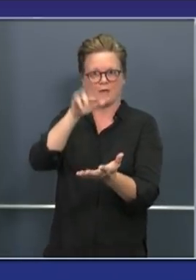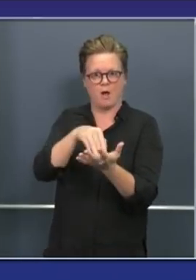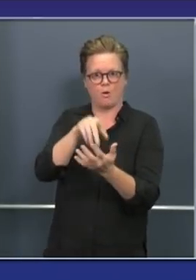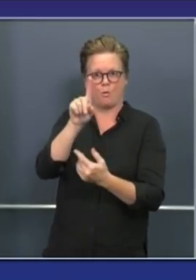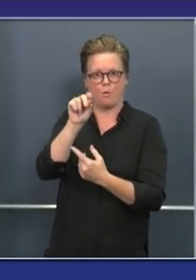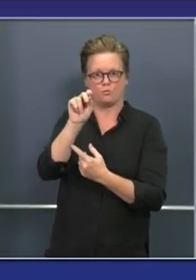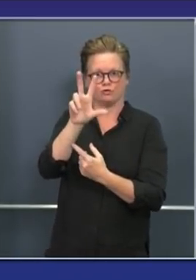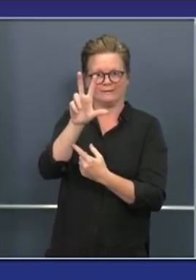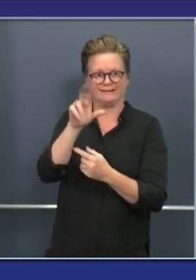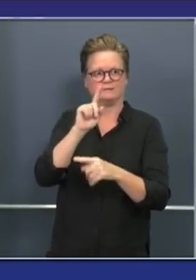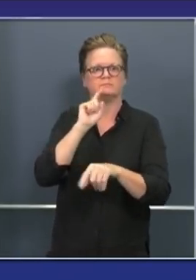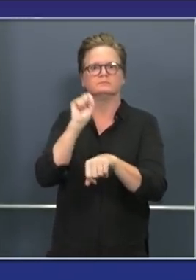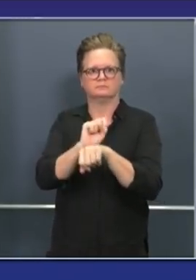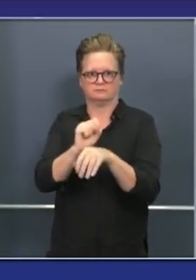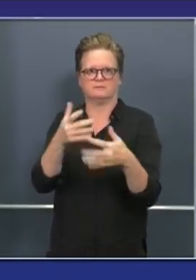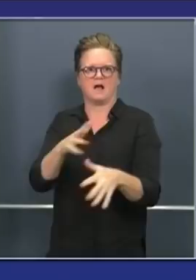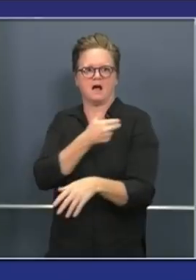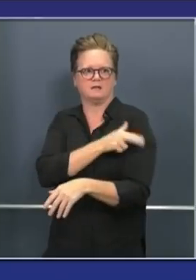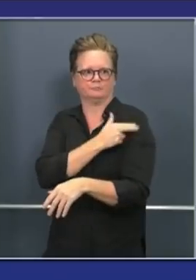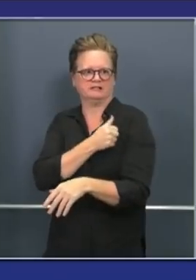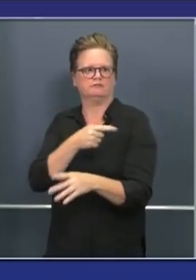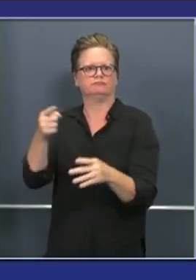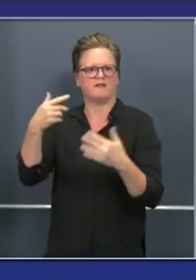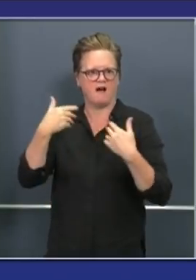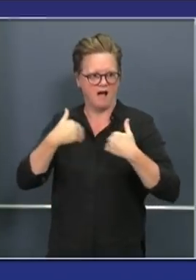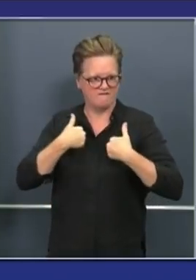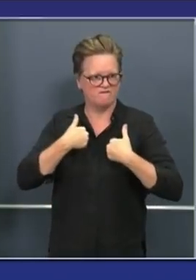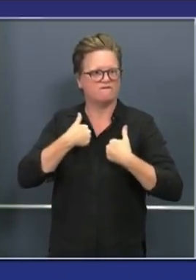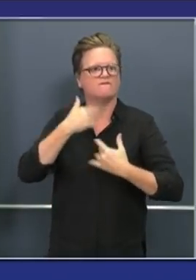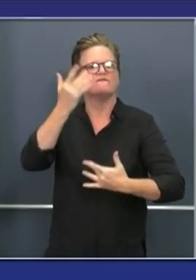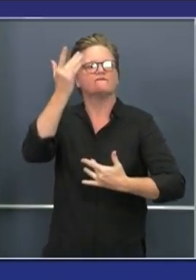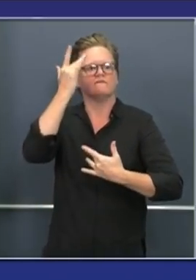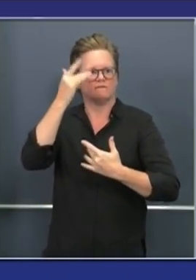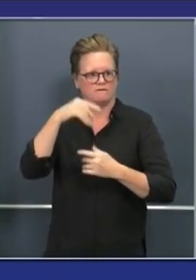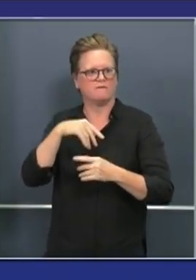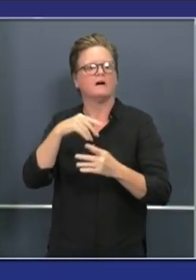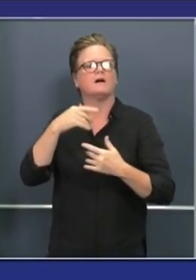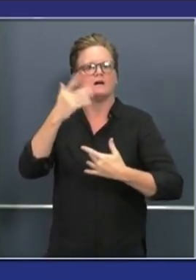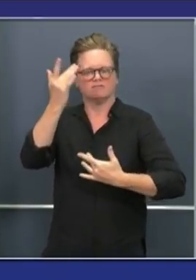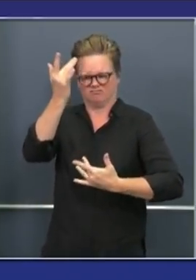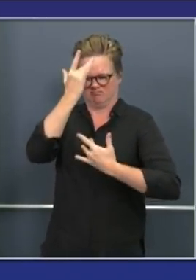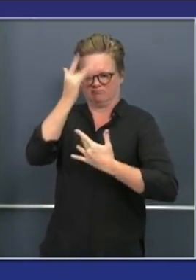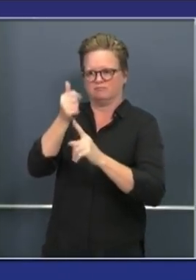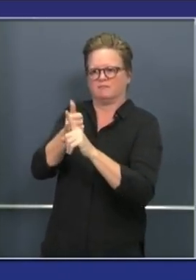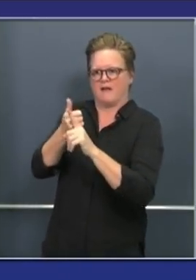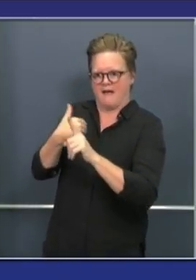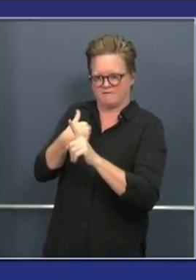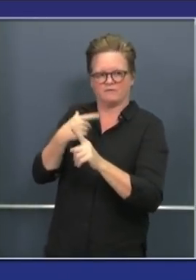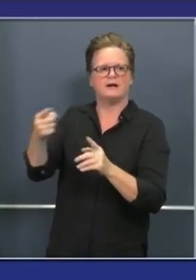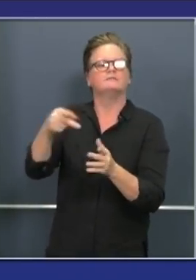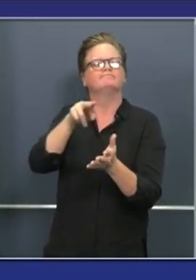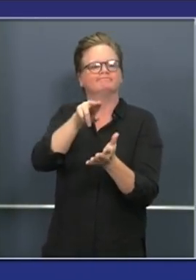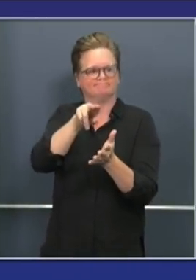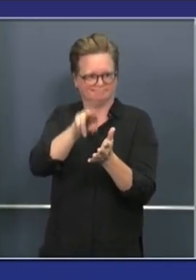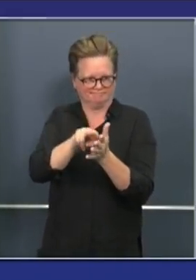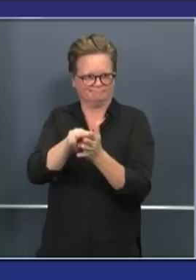NOW IDENTIFIED IN OUR HEALTHCARE SYSTEM. CURRENTLY WE HAVE THROUGH,103 COVID POSITIVE PATIENTS.